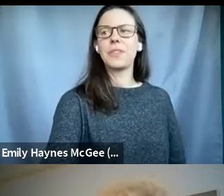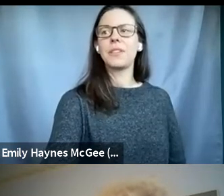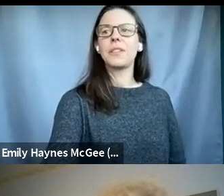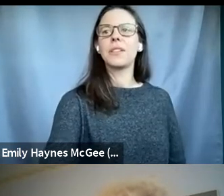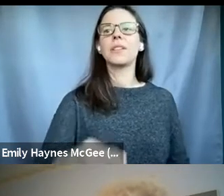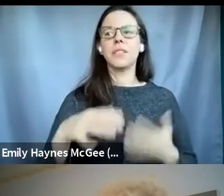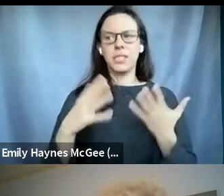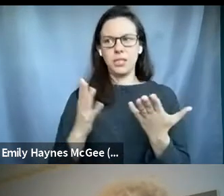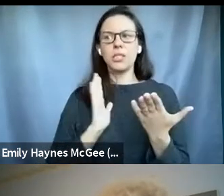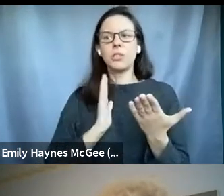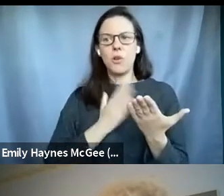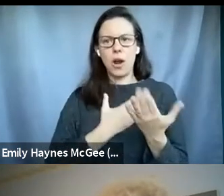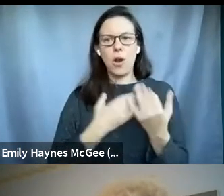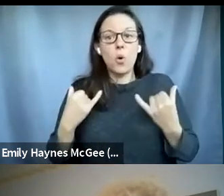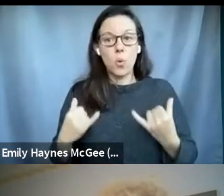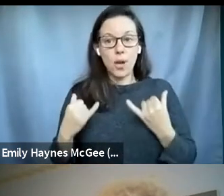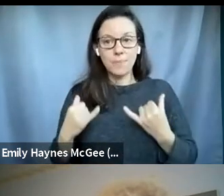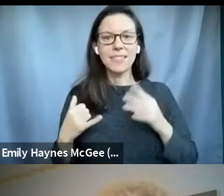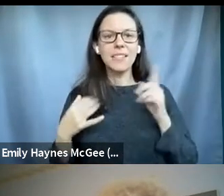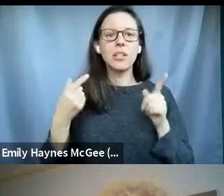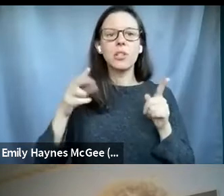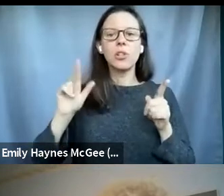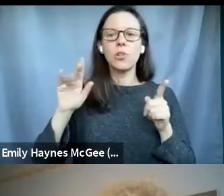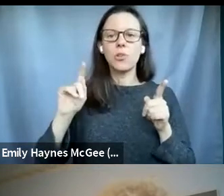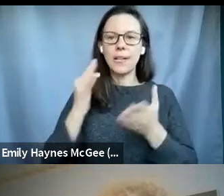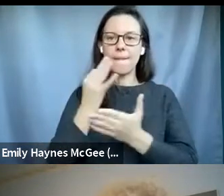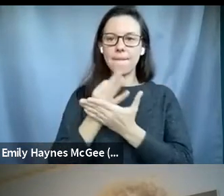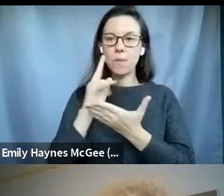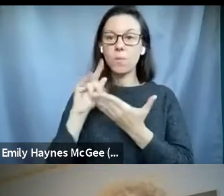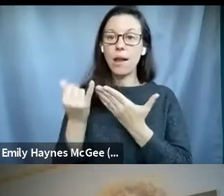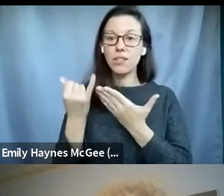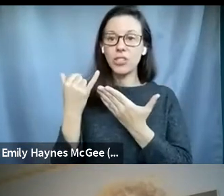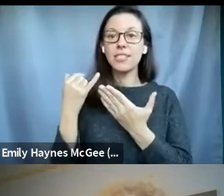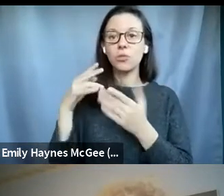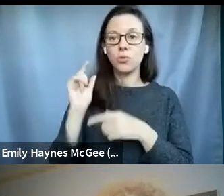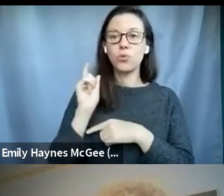I am on the Grit Fund project grant page, so this is what we're doing right now.